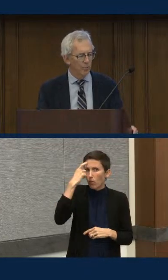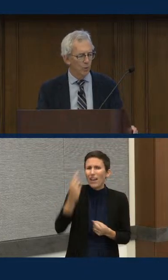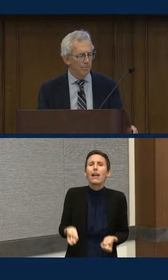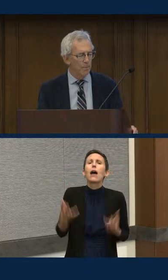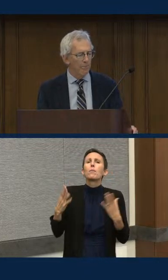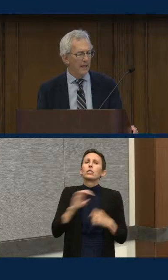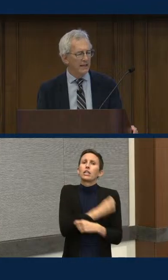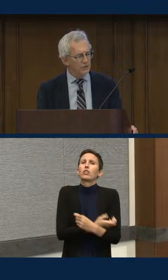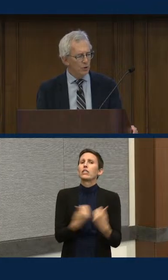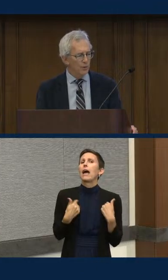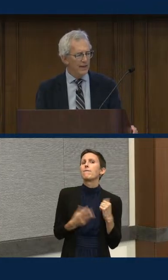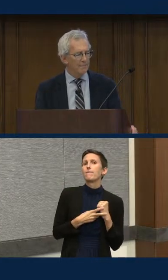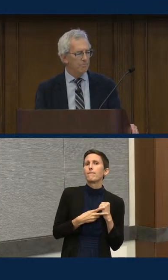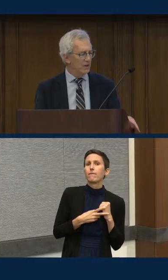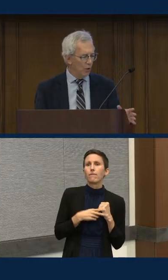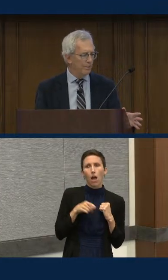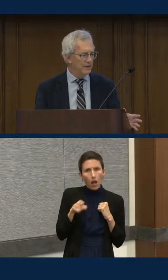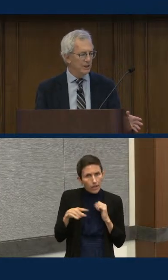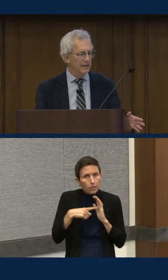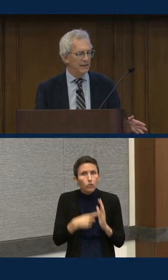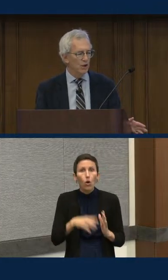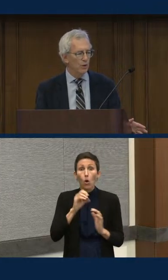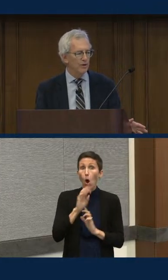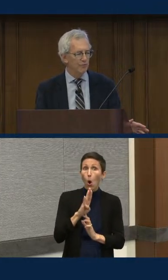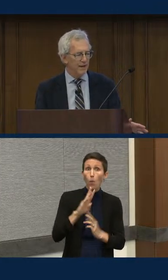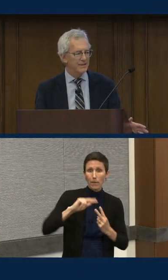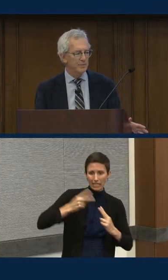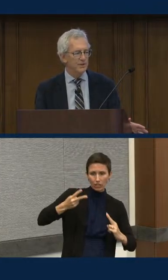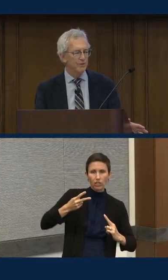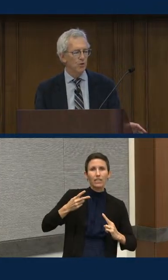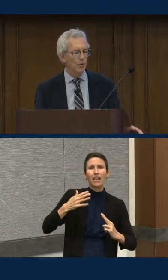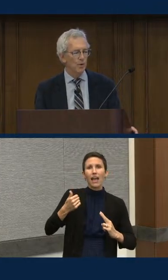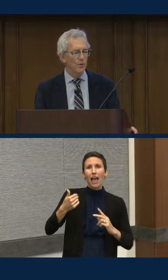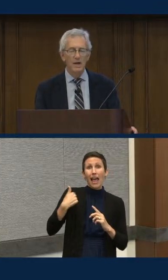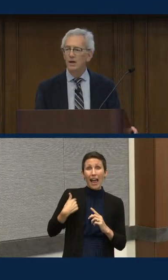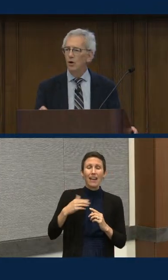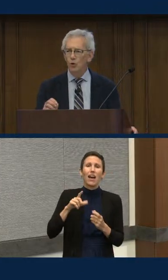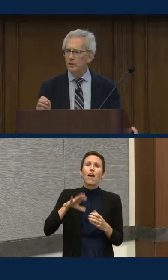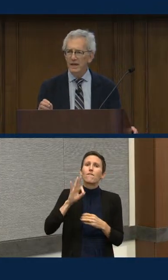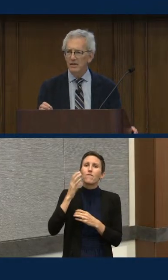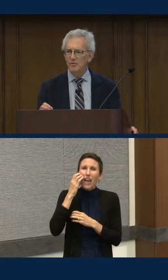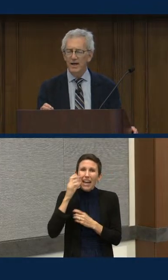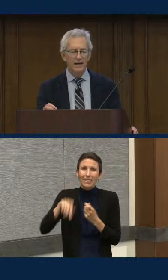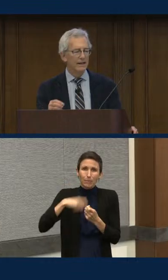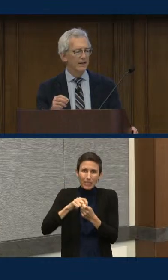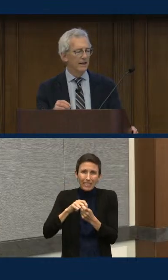showed that the OB gene encoded